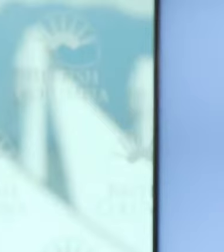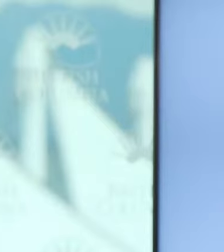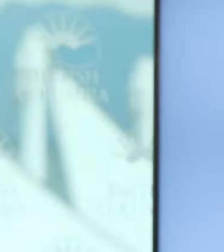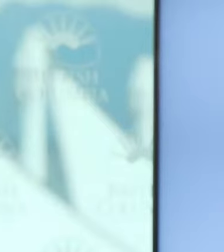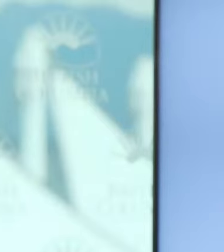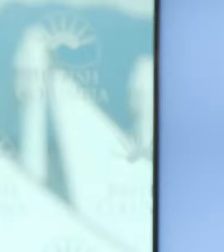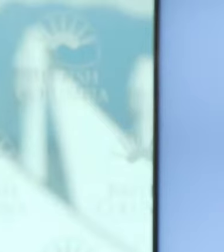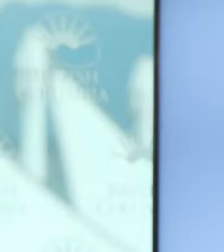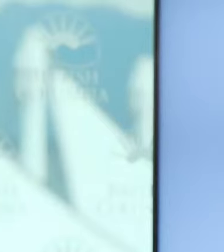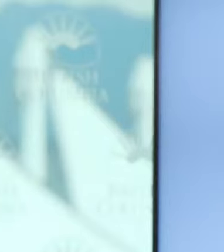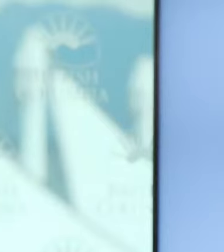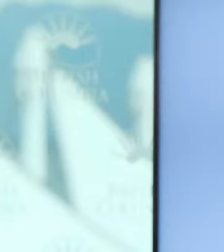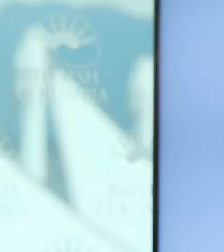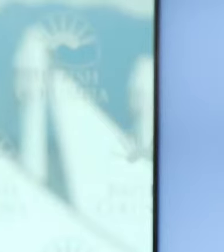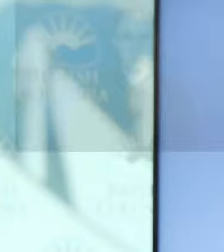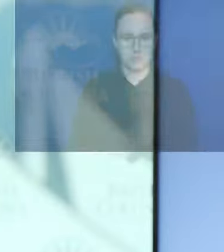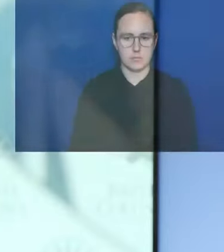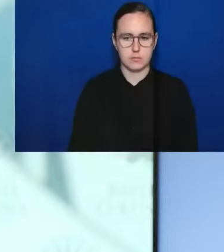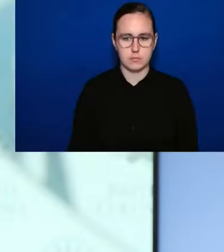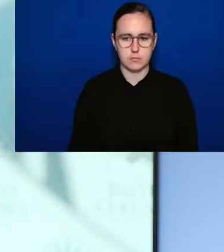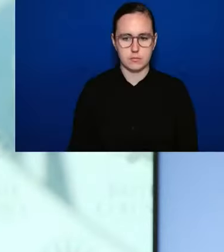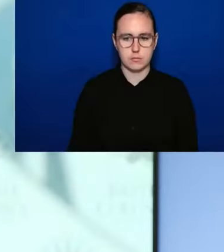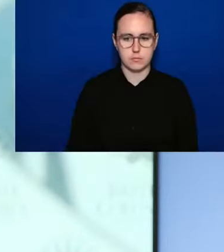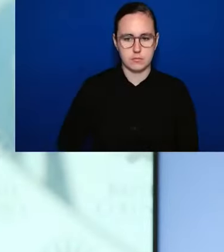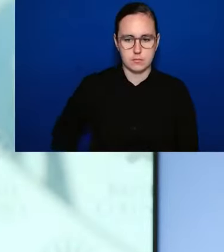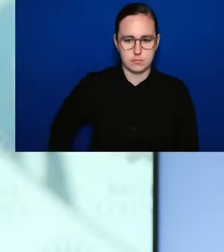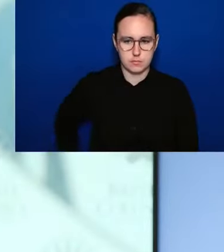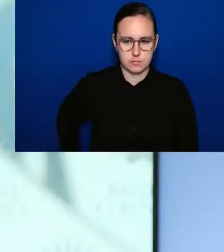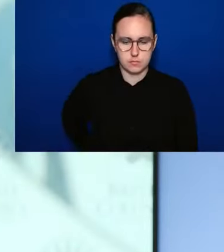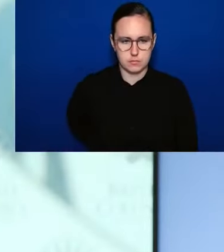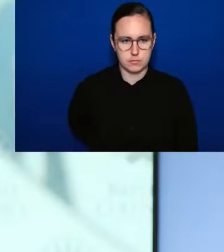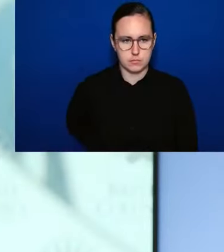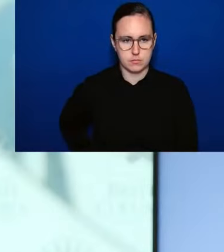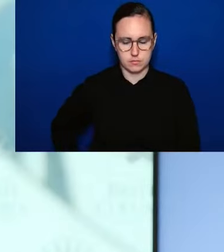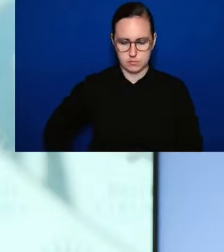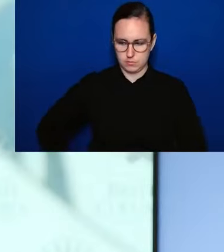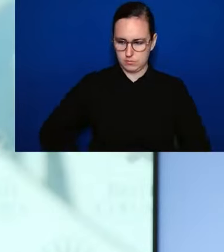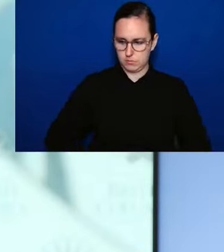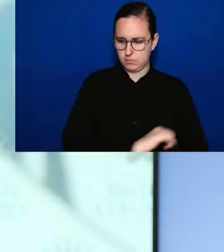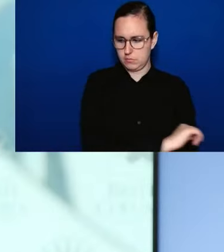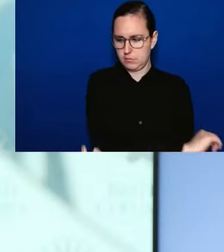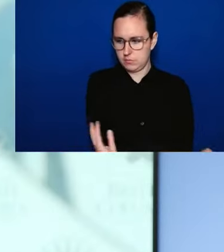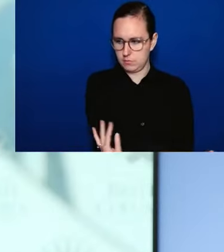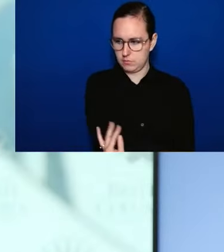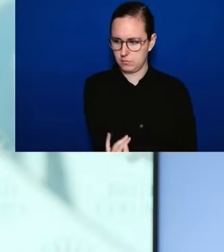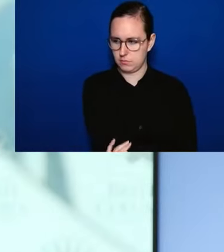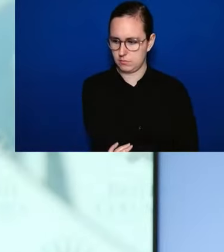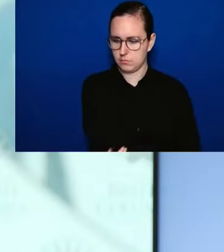Good everyone I'm major index